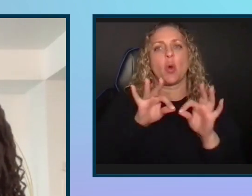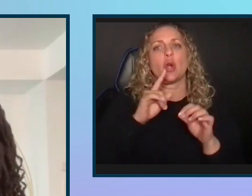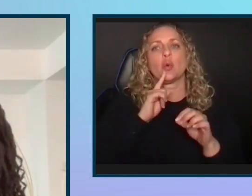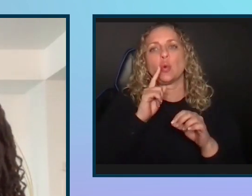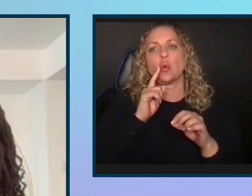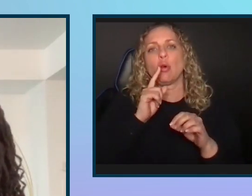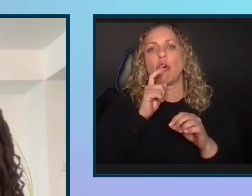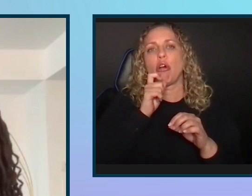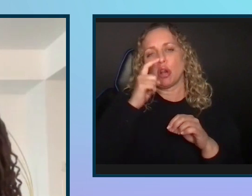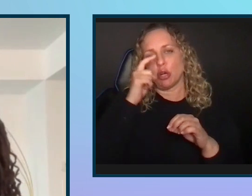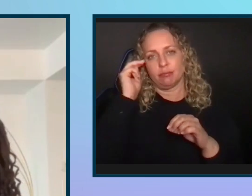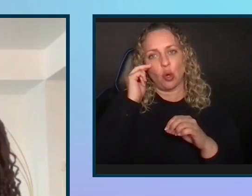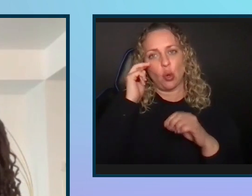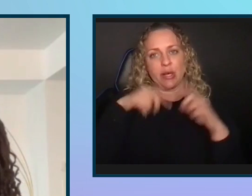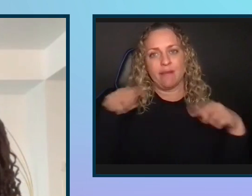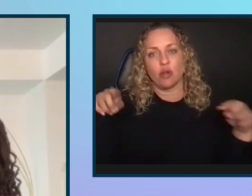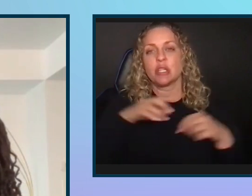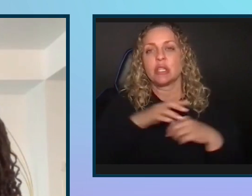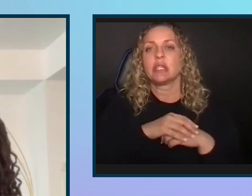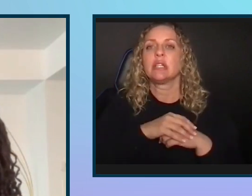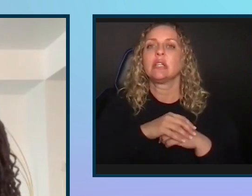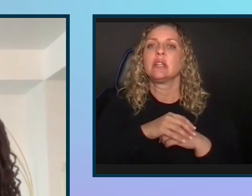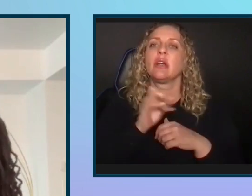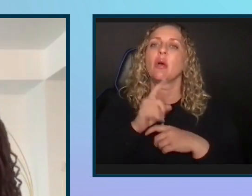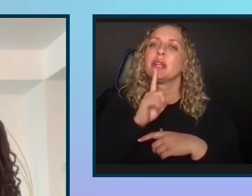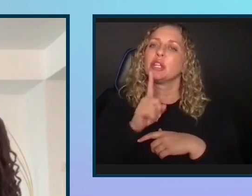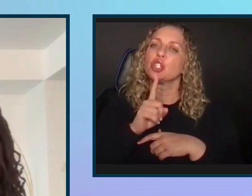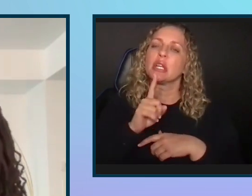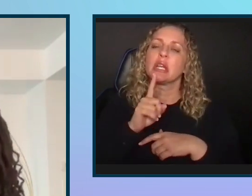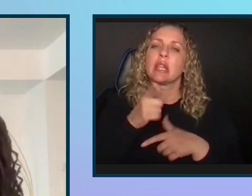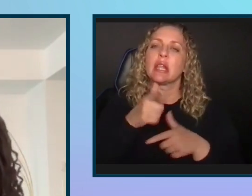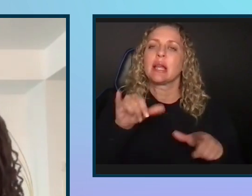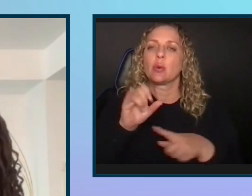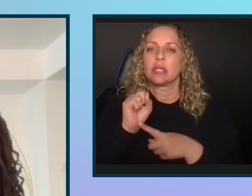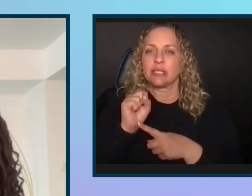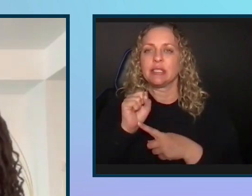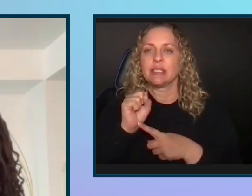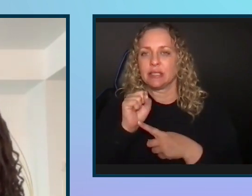How would you go about ensuring that the language is simple, but not belittling to the user?